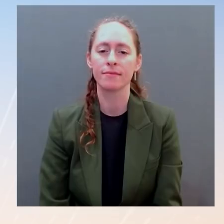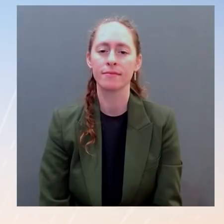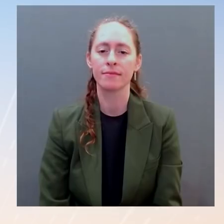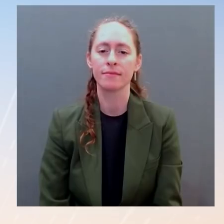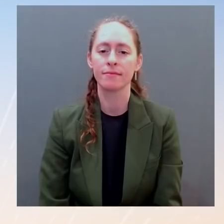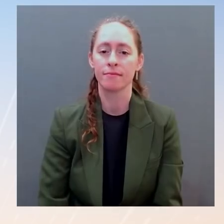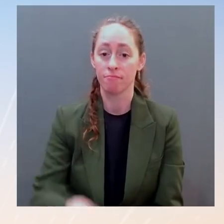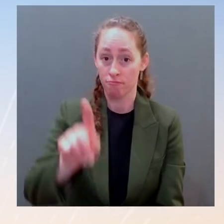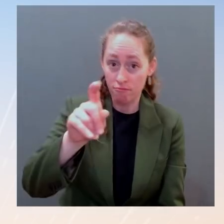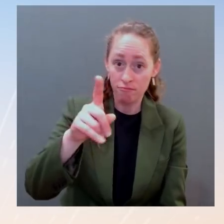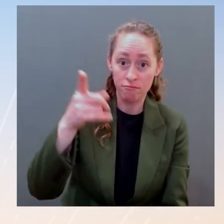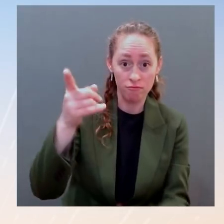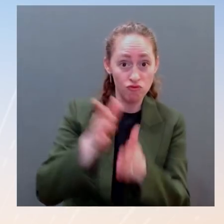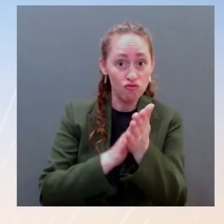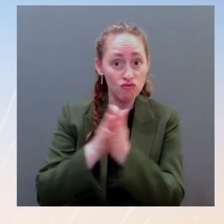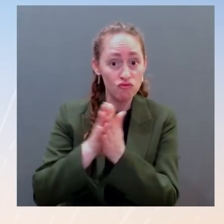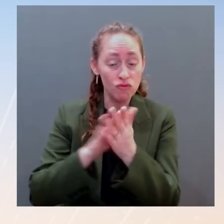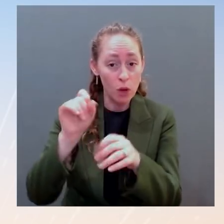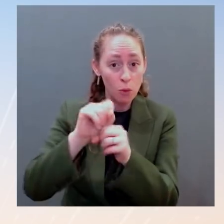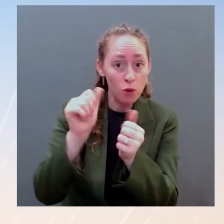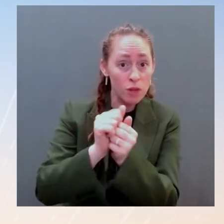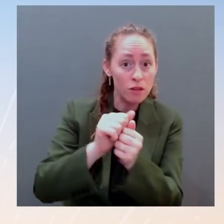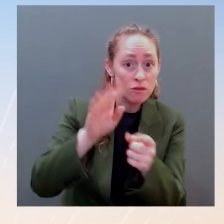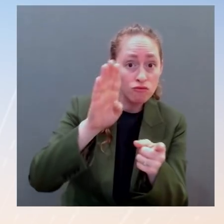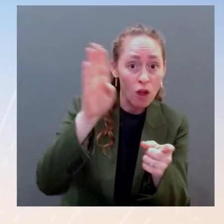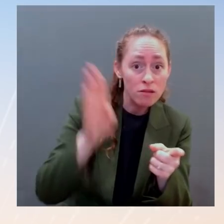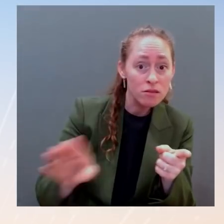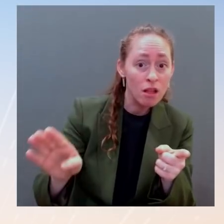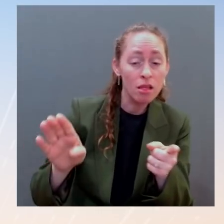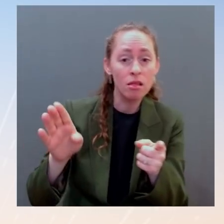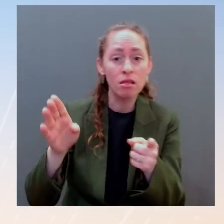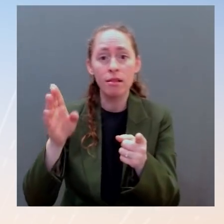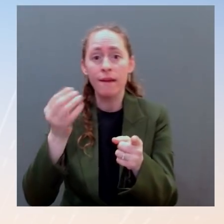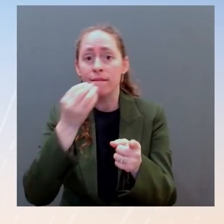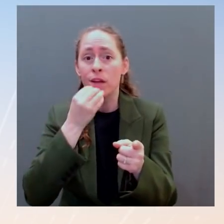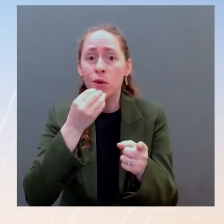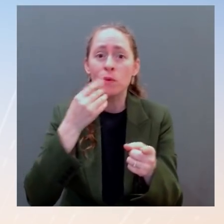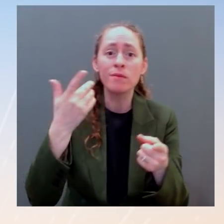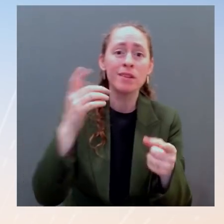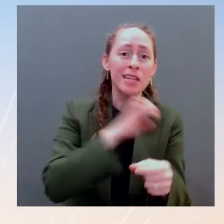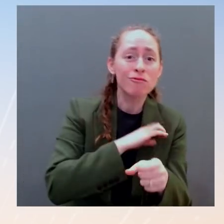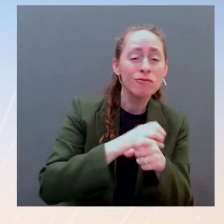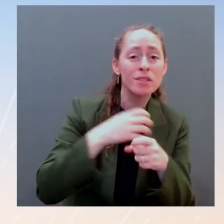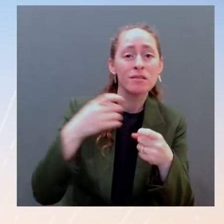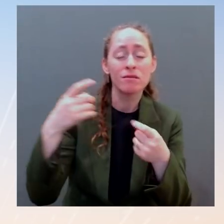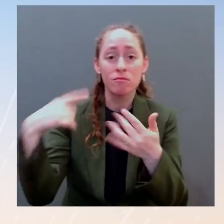We are working with a range of countries, obviously, on addressing where we see any food shortages around the world.